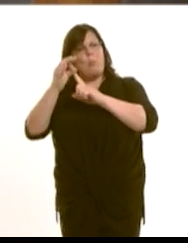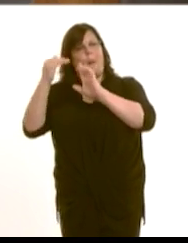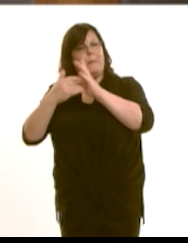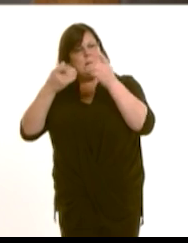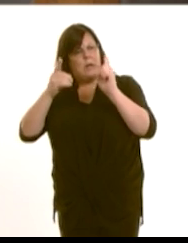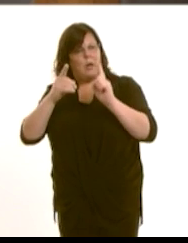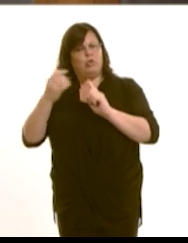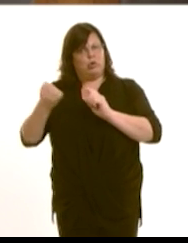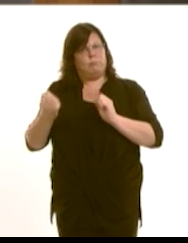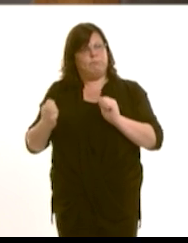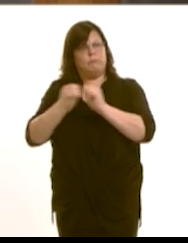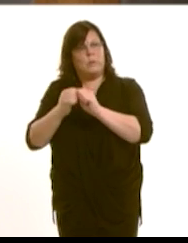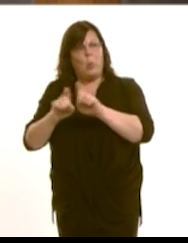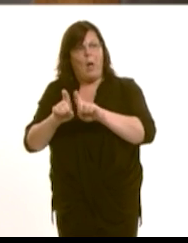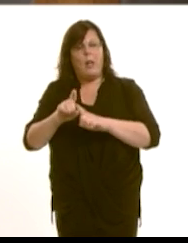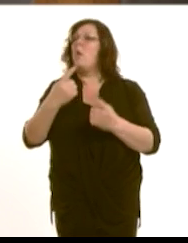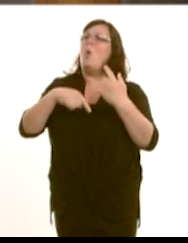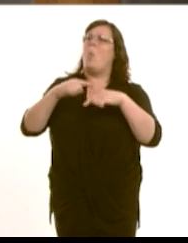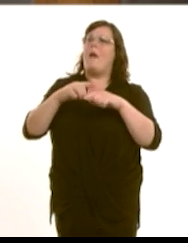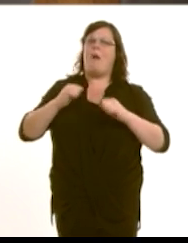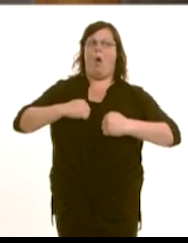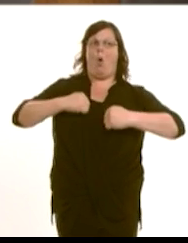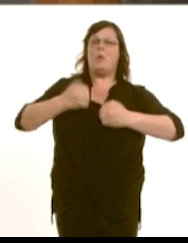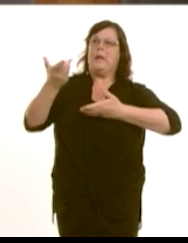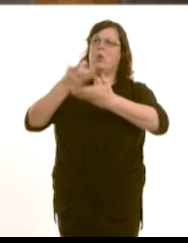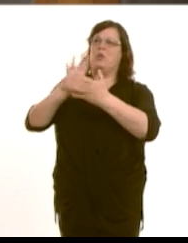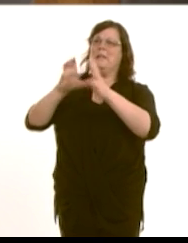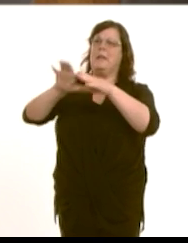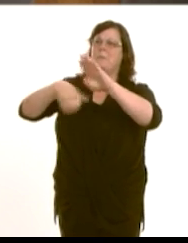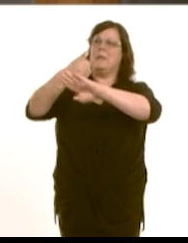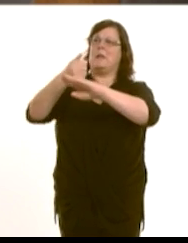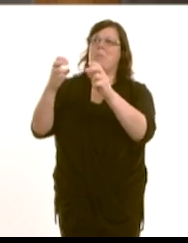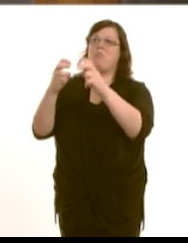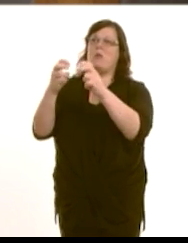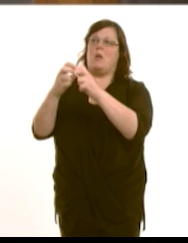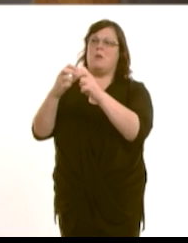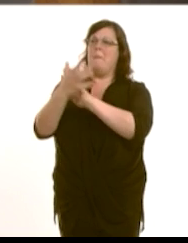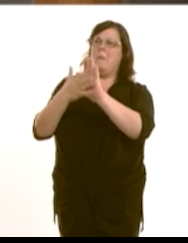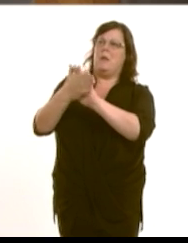Weíll have our own negotiating team based in Brussels to see what we can achieve via that route as well.